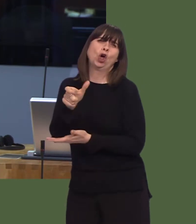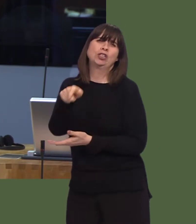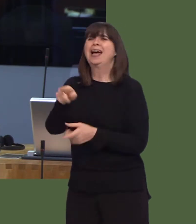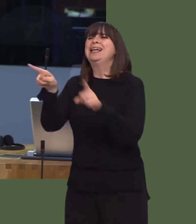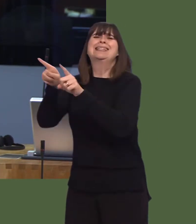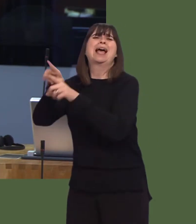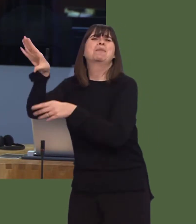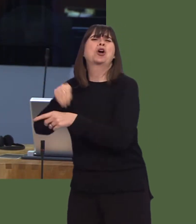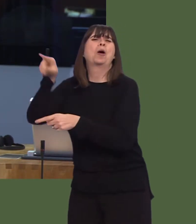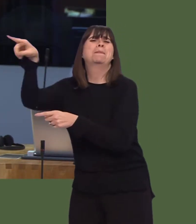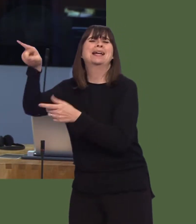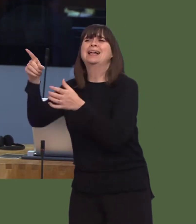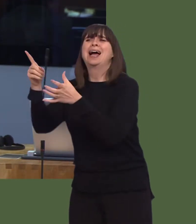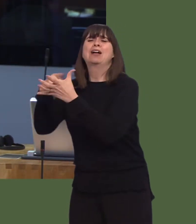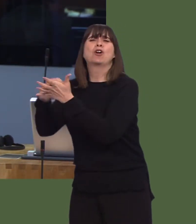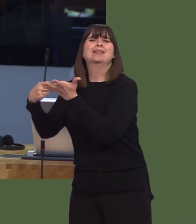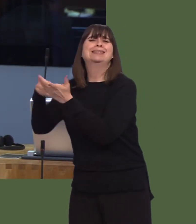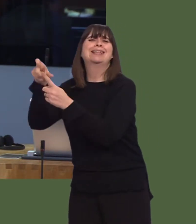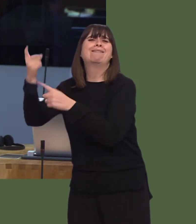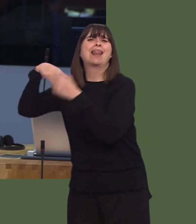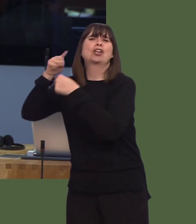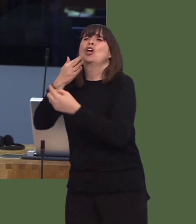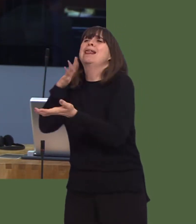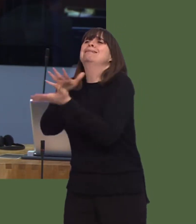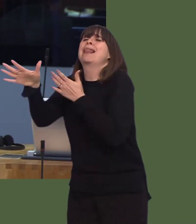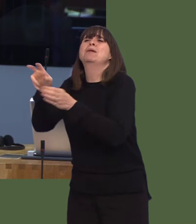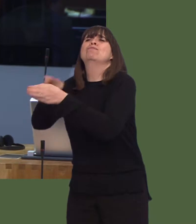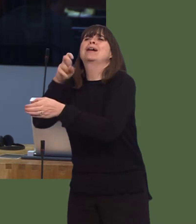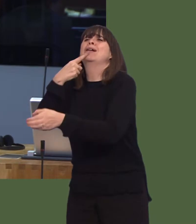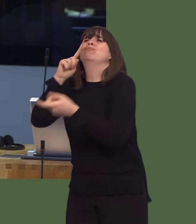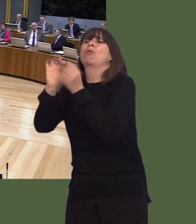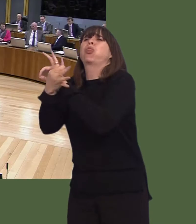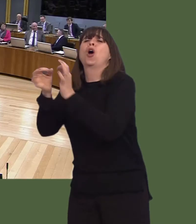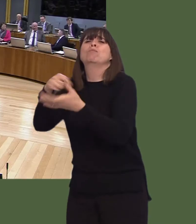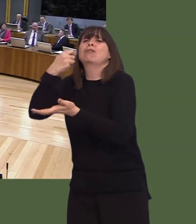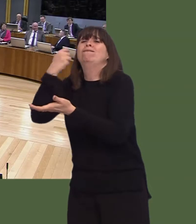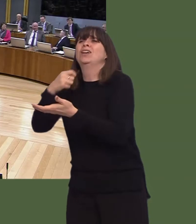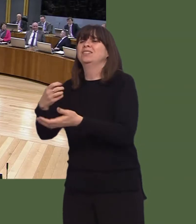speech at the Conservative Party conference last year.